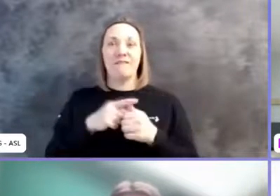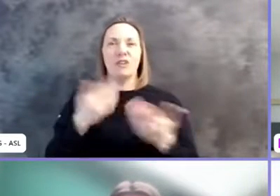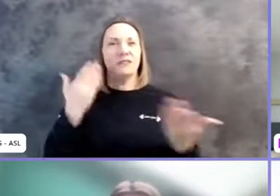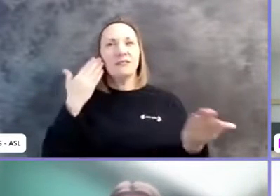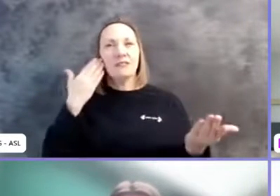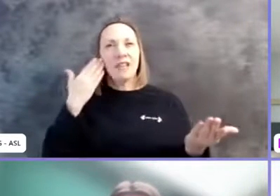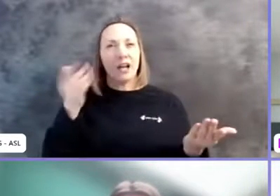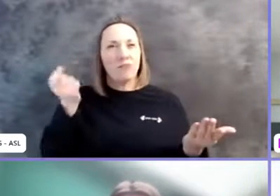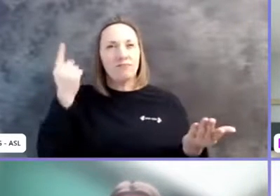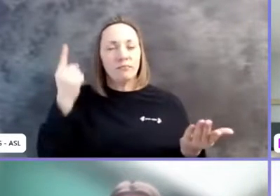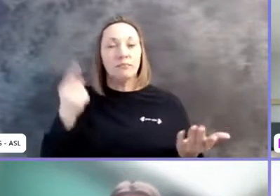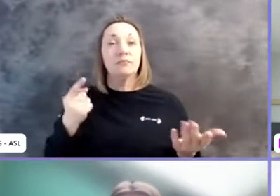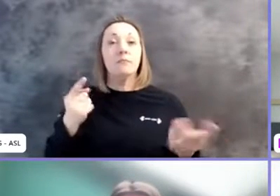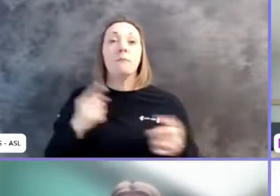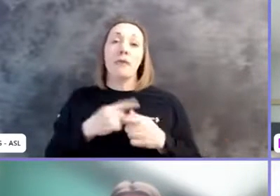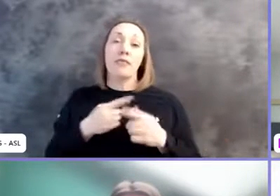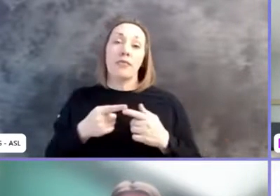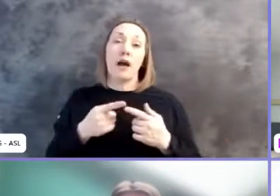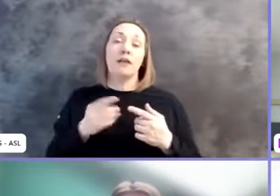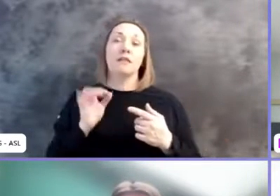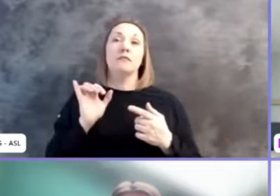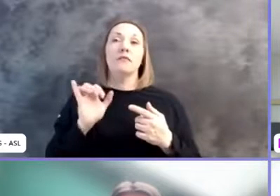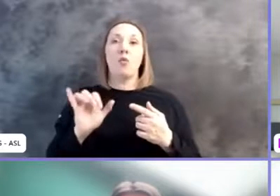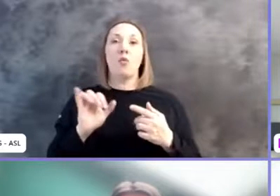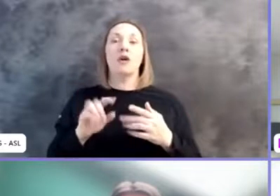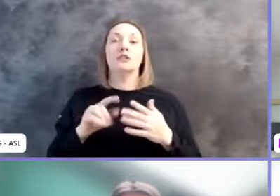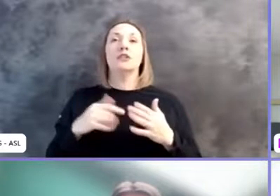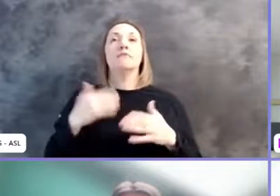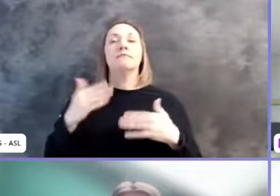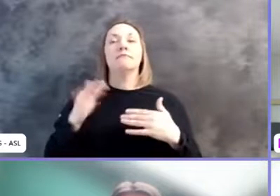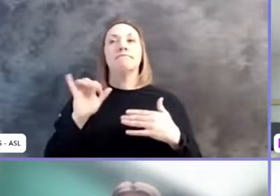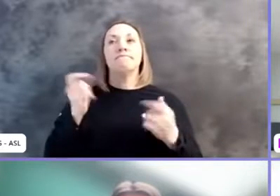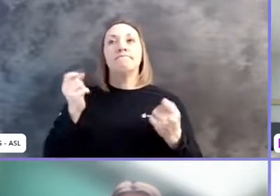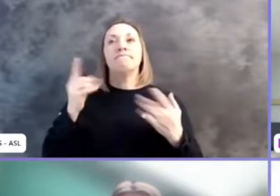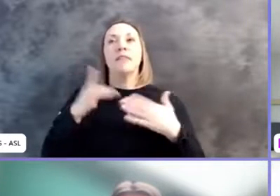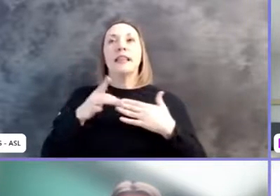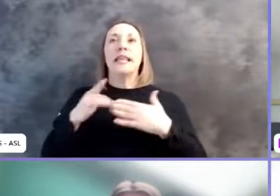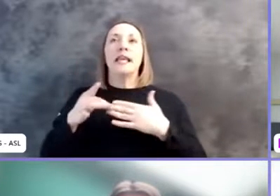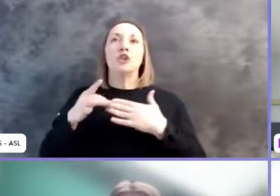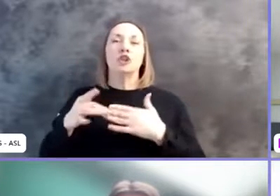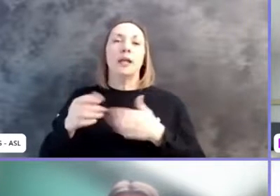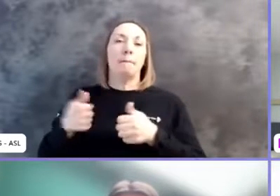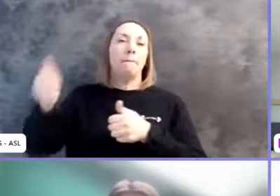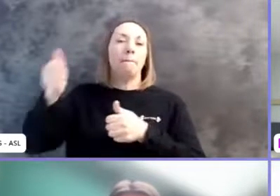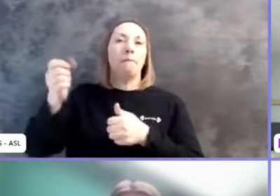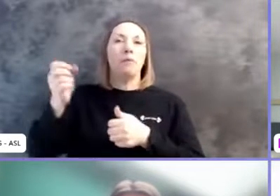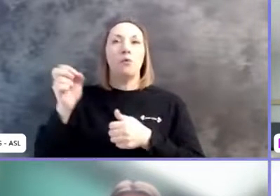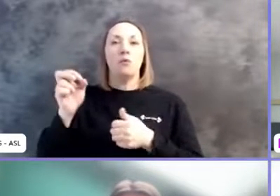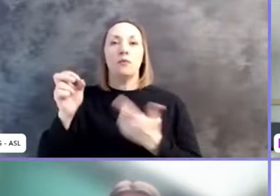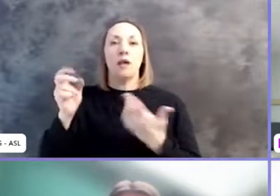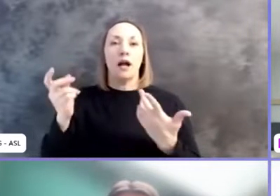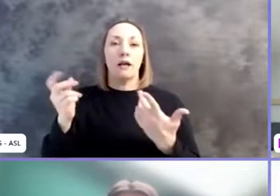one of the key elements that people people tend to just not know at first. And then